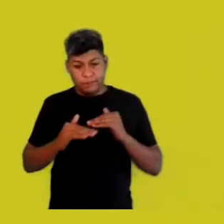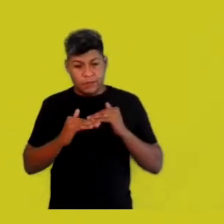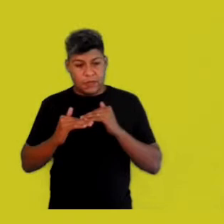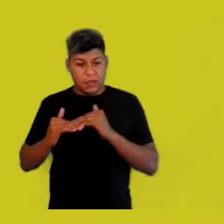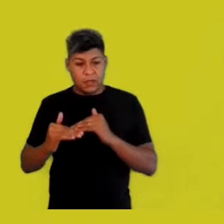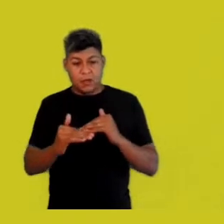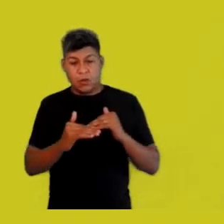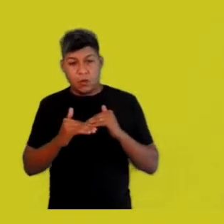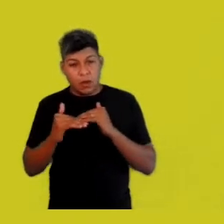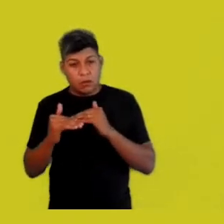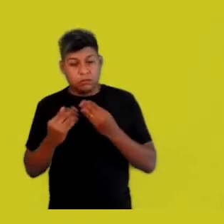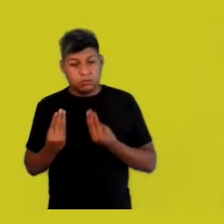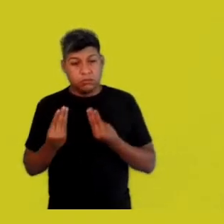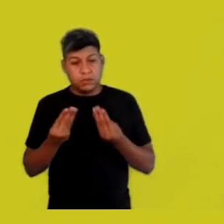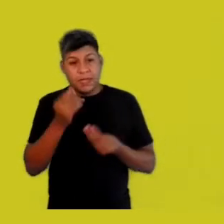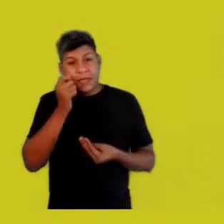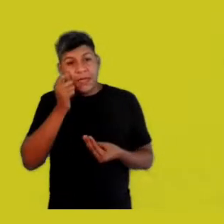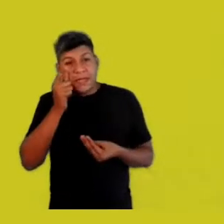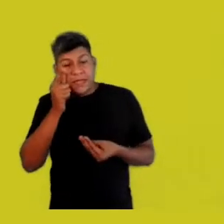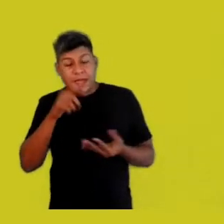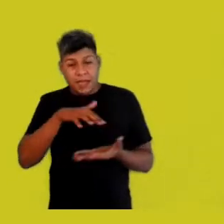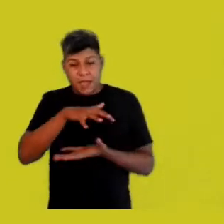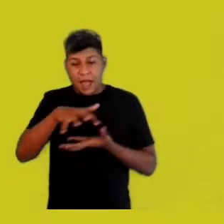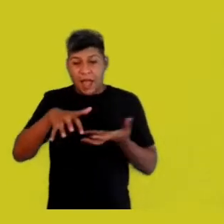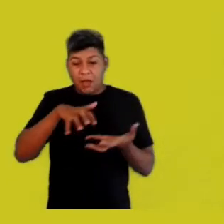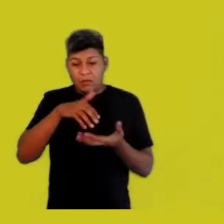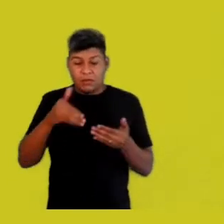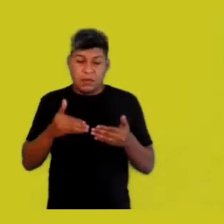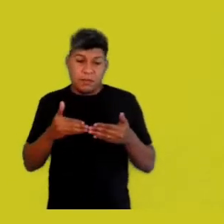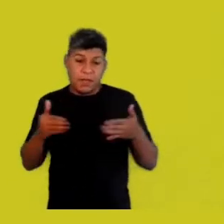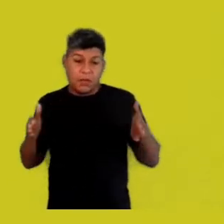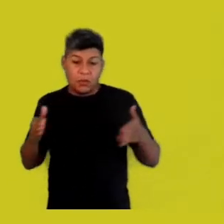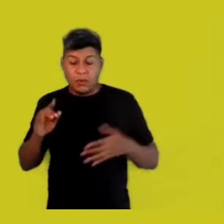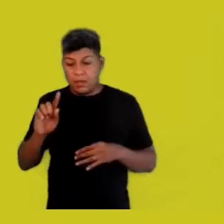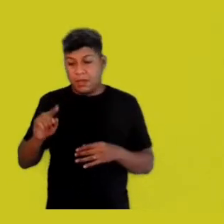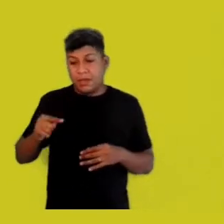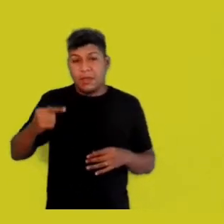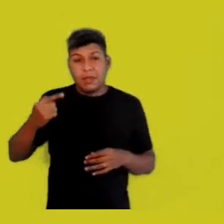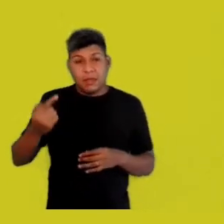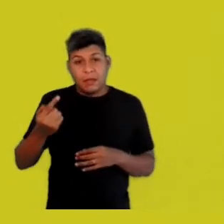an idea of chaos as opening, and later, for the first time,